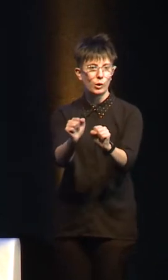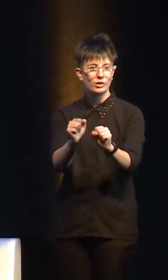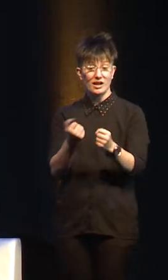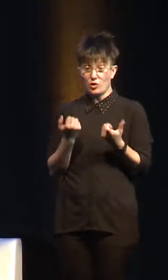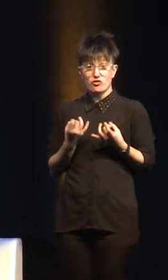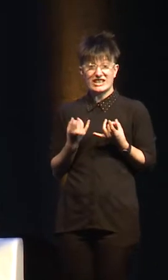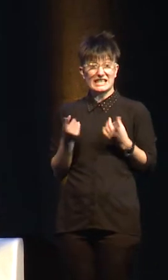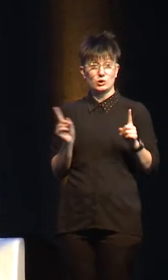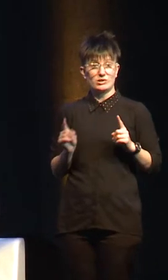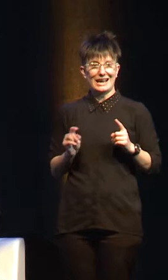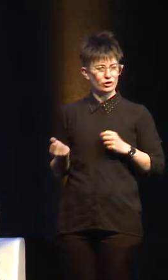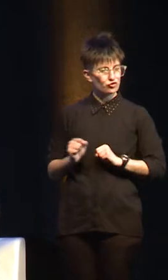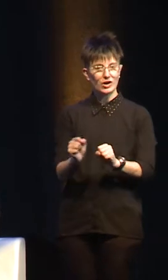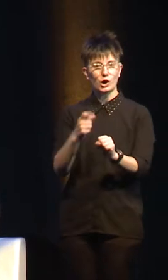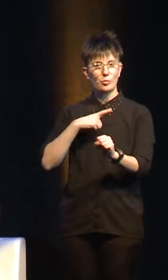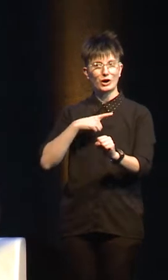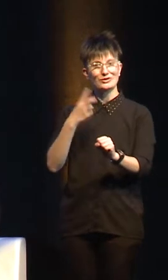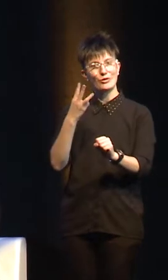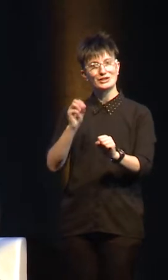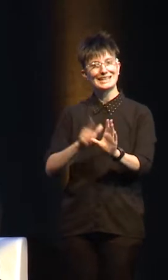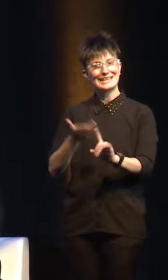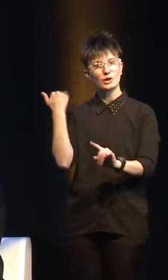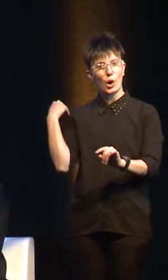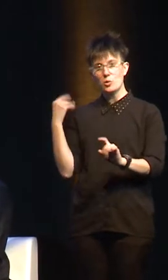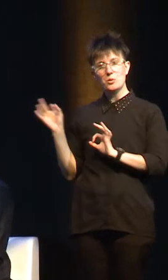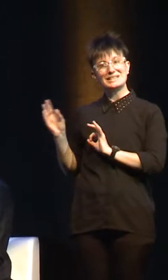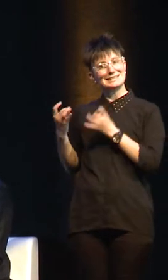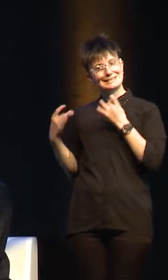into action 30 years ago when we first had the opportunity. And so there will be tremendous